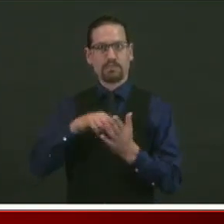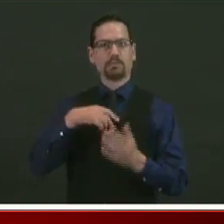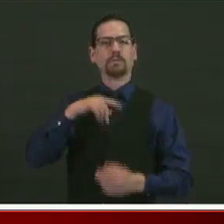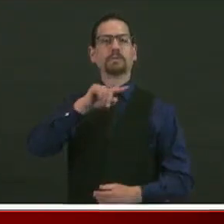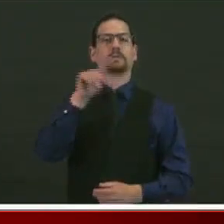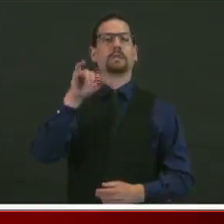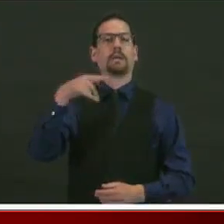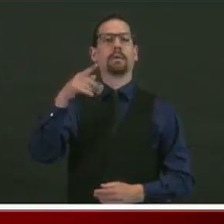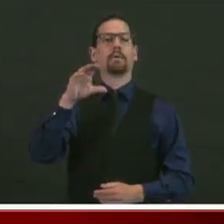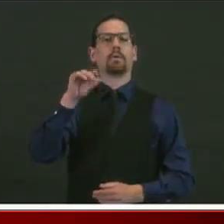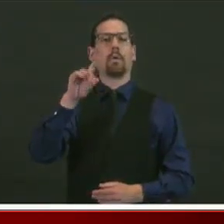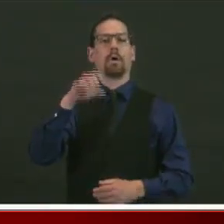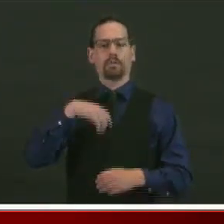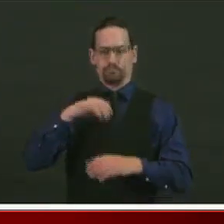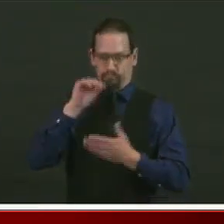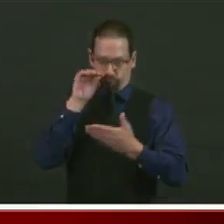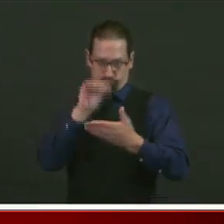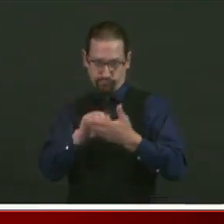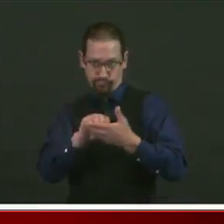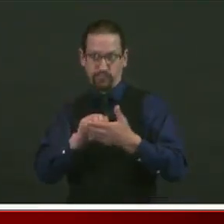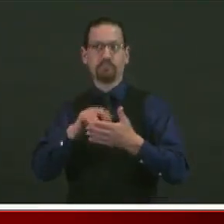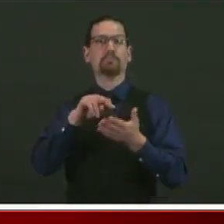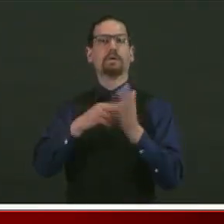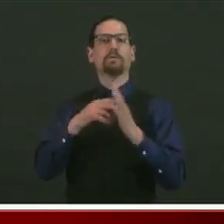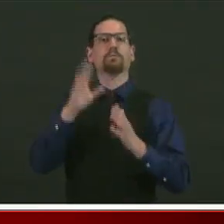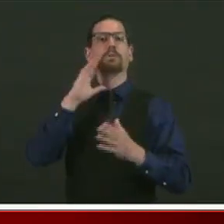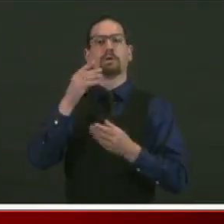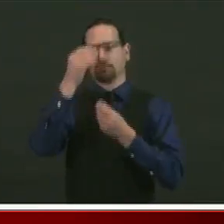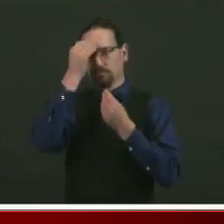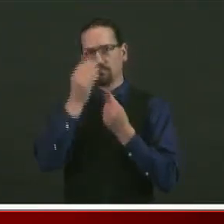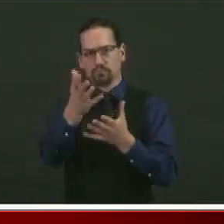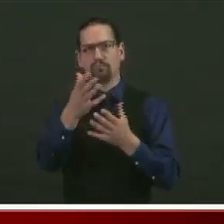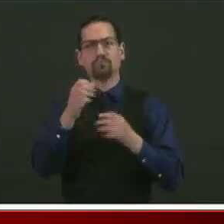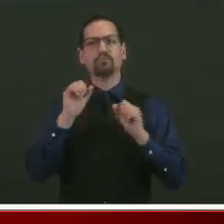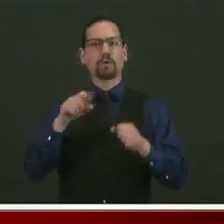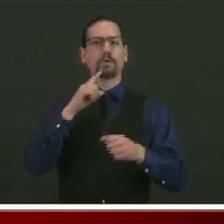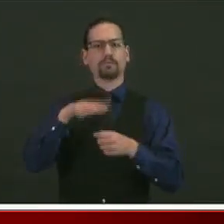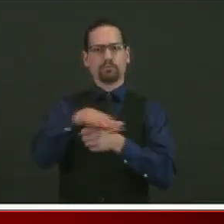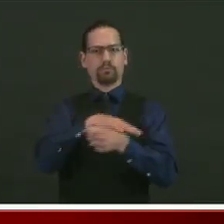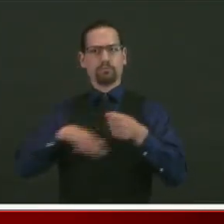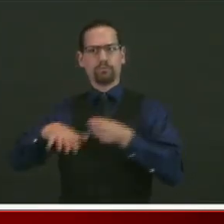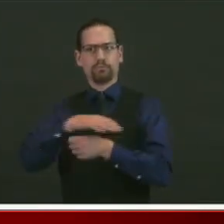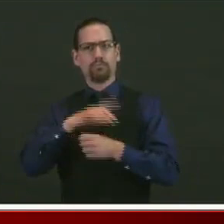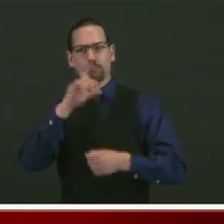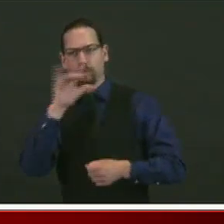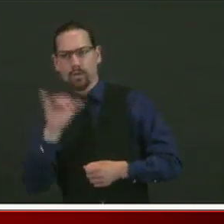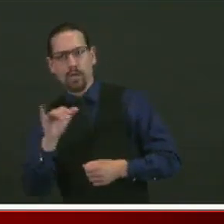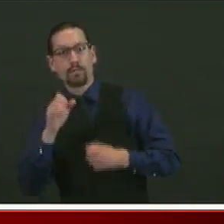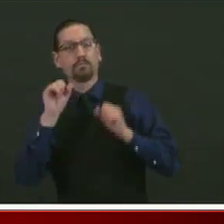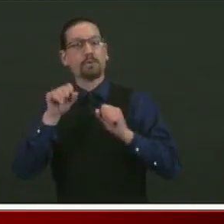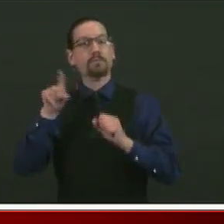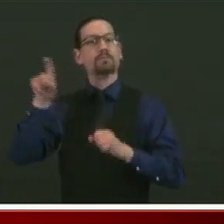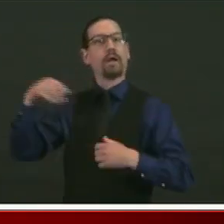IT WORKED OUT JUST FINE FOR ME. I SAW QUITE A FEW SITES POP UP. SOME OF THE SITES ARE RESPIRATORY CLINICS.